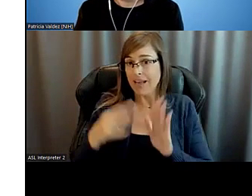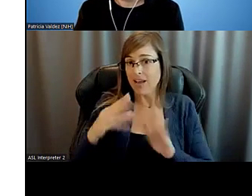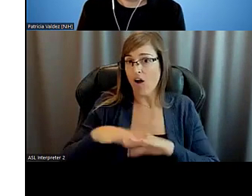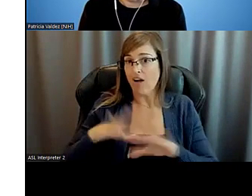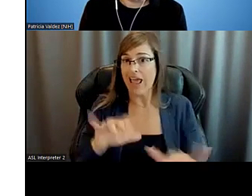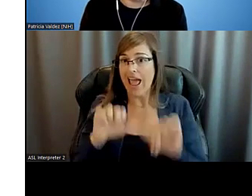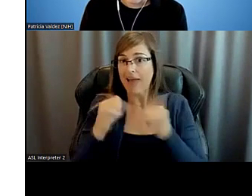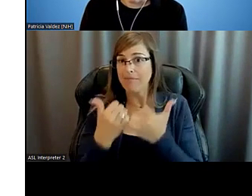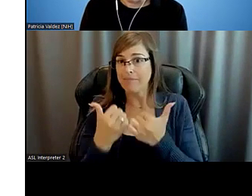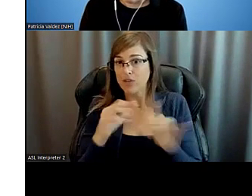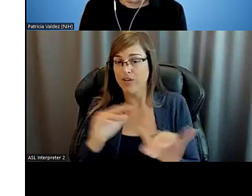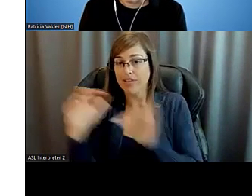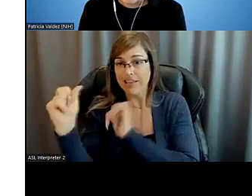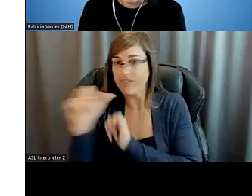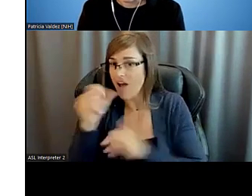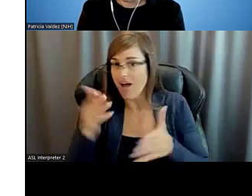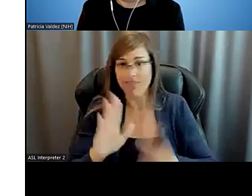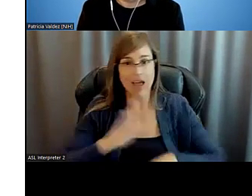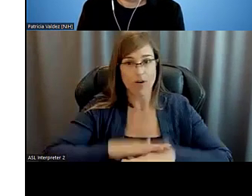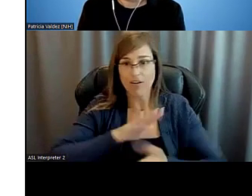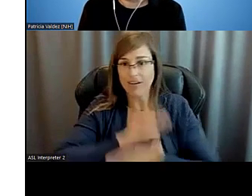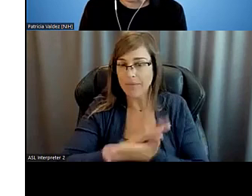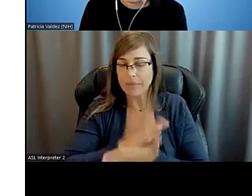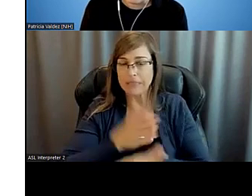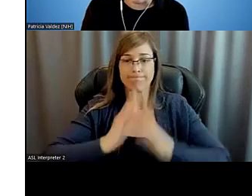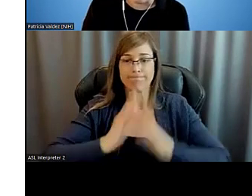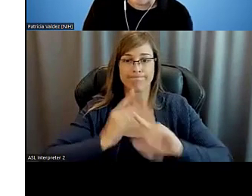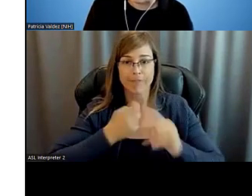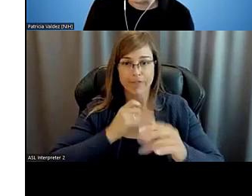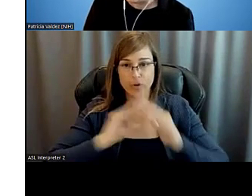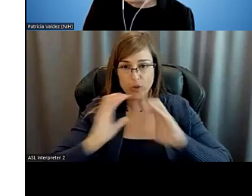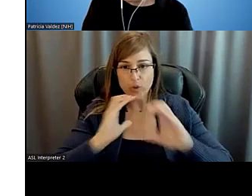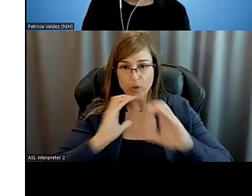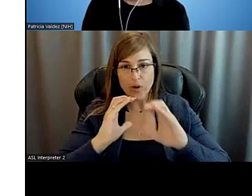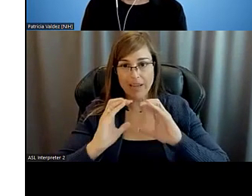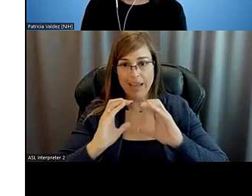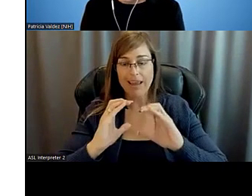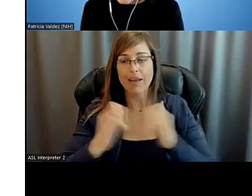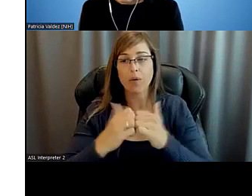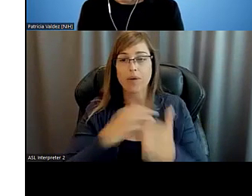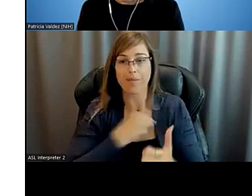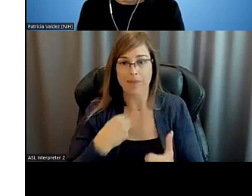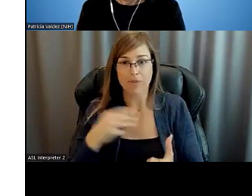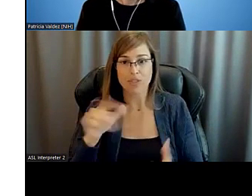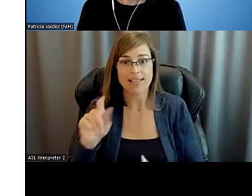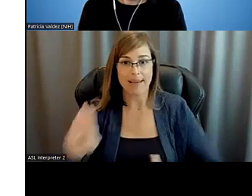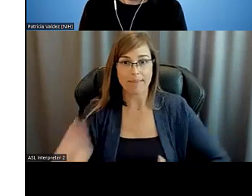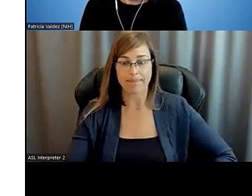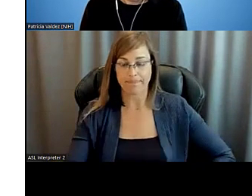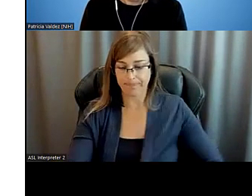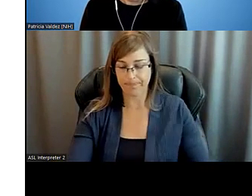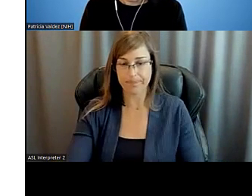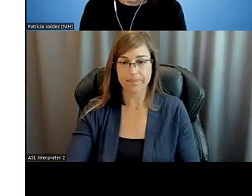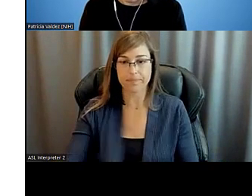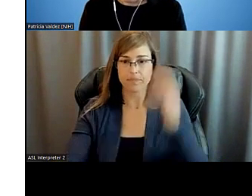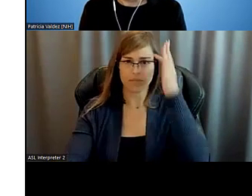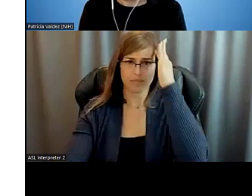not allowed on campus, prohibited from communicating with members of his lab? Who .. Elyse Sullivan: All right. Let's see,